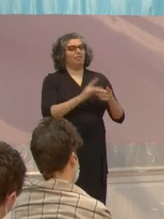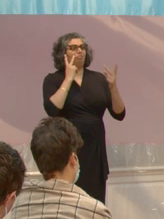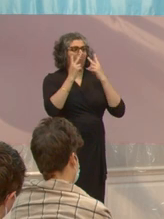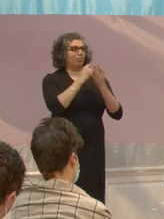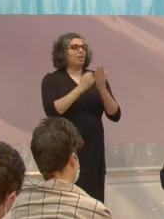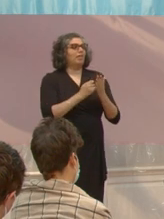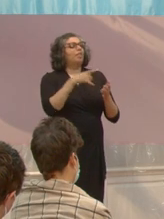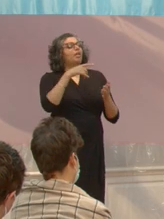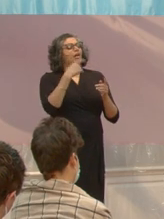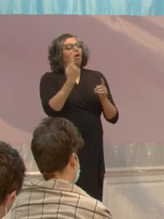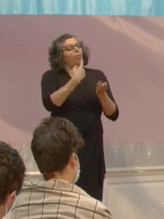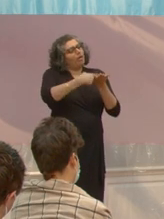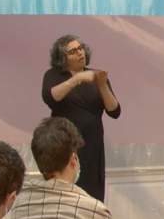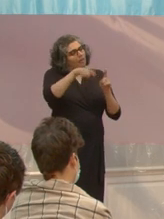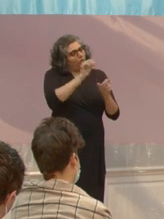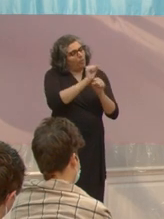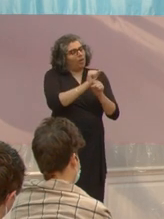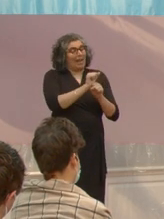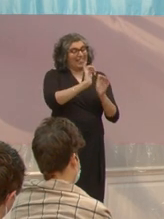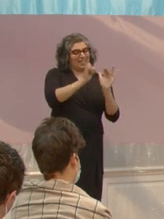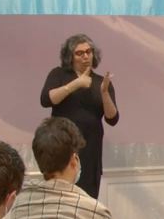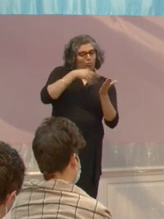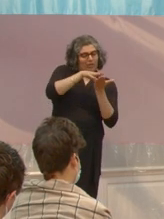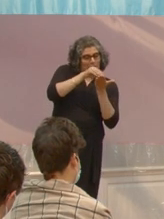work. And you really learned that part of the work of this is